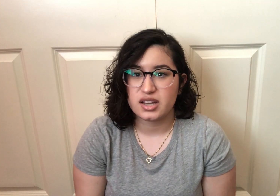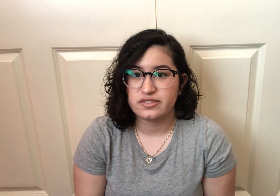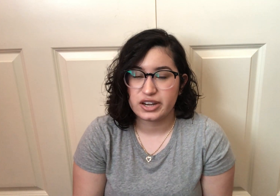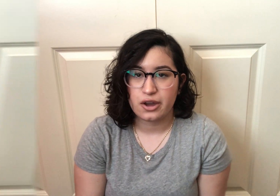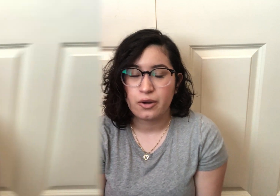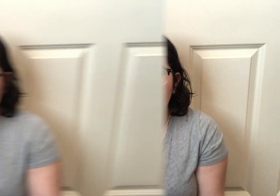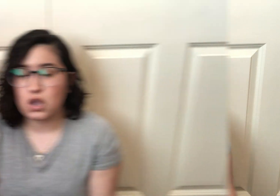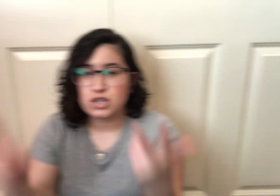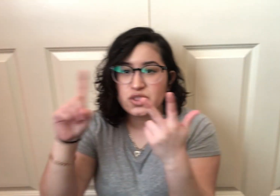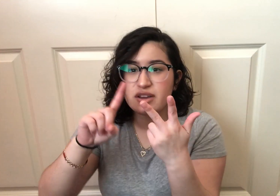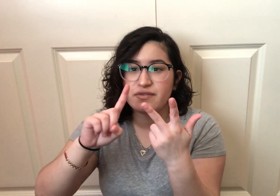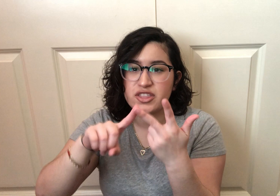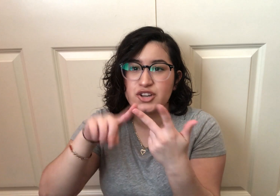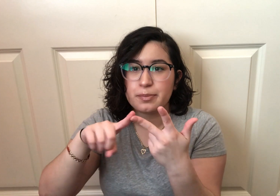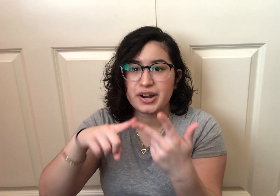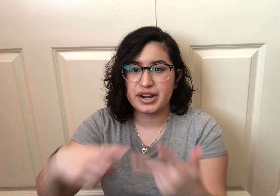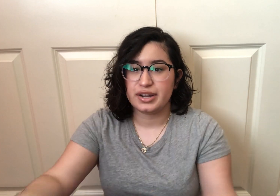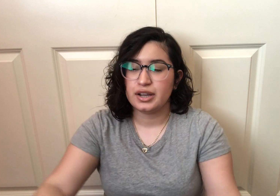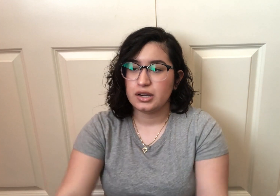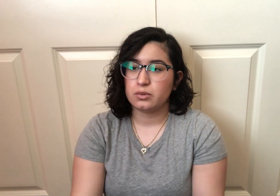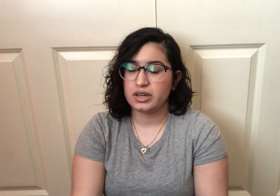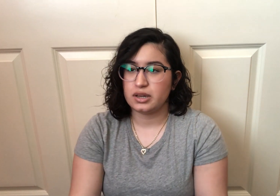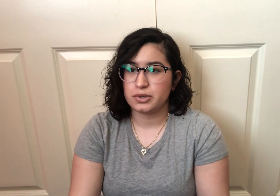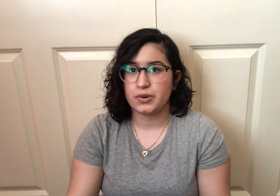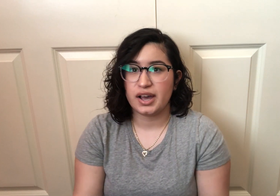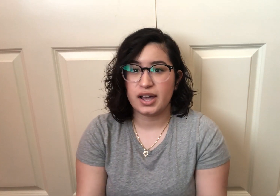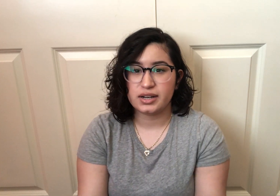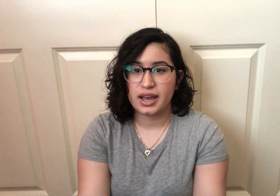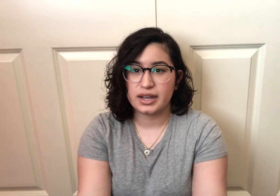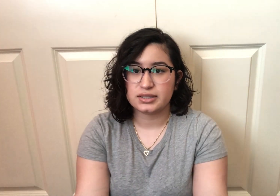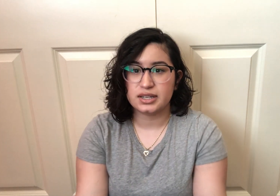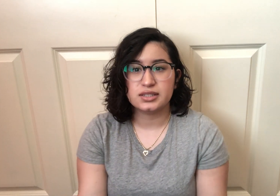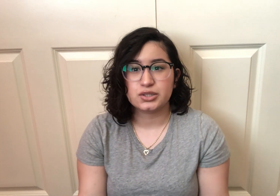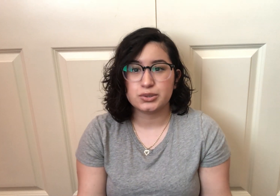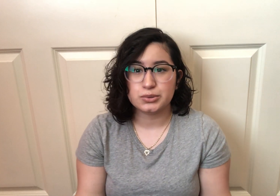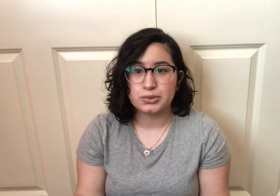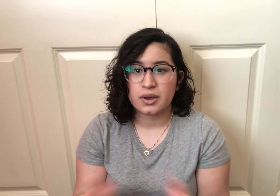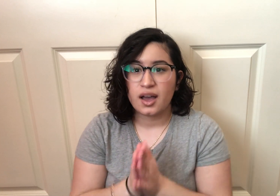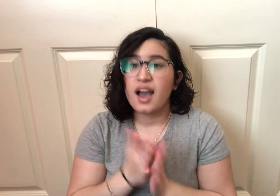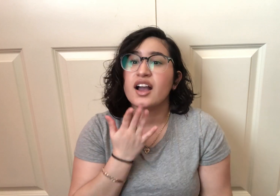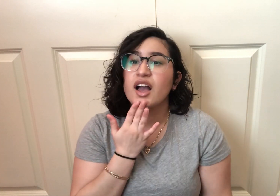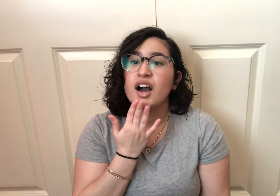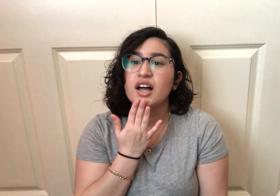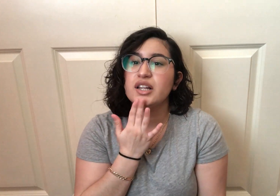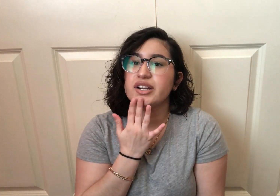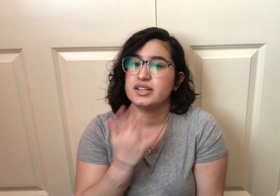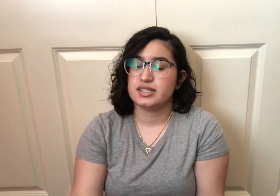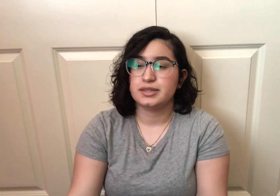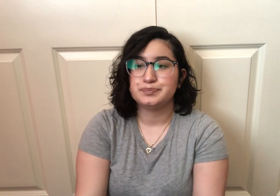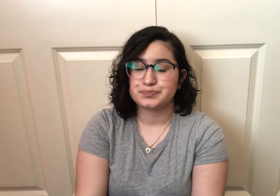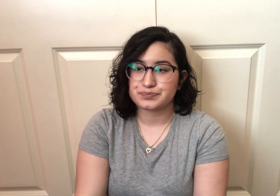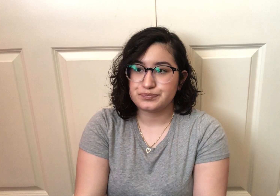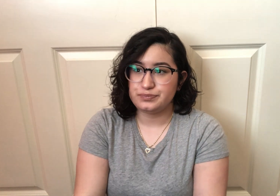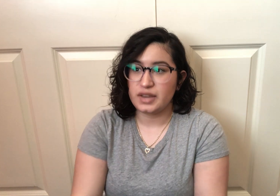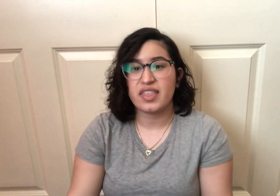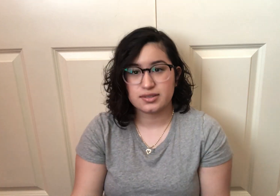next video. So then for the third part we will go ahead and get into "colors" (that's